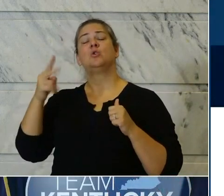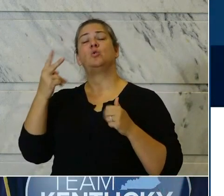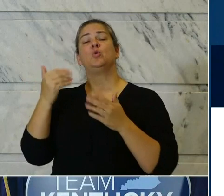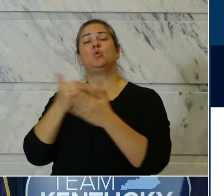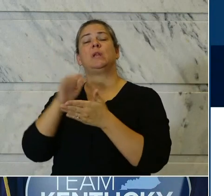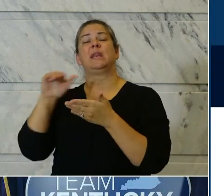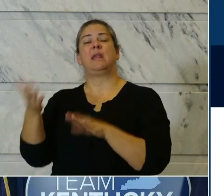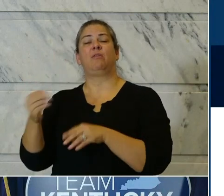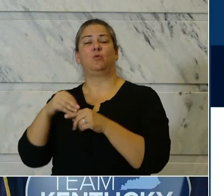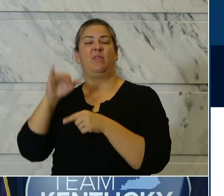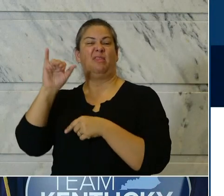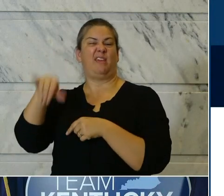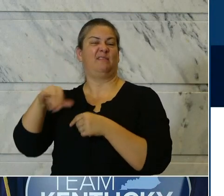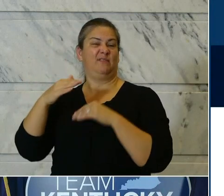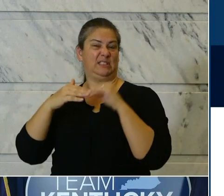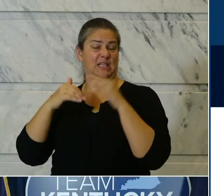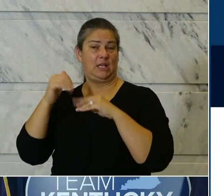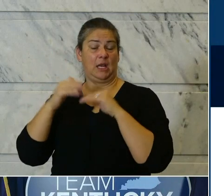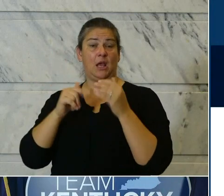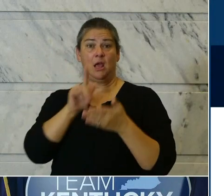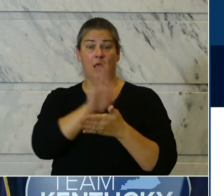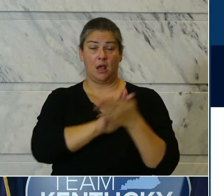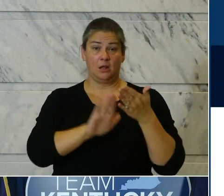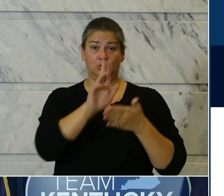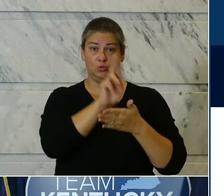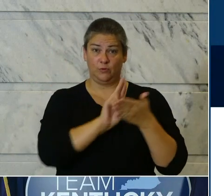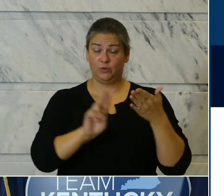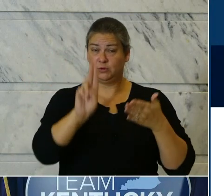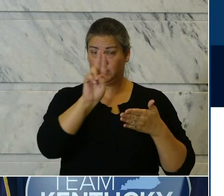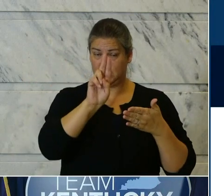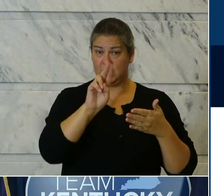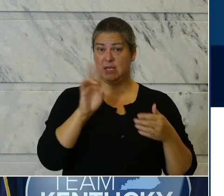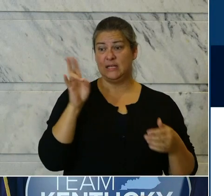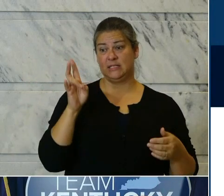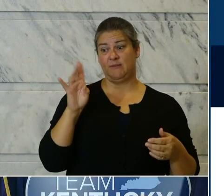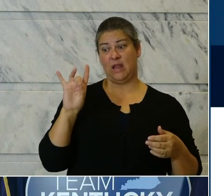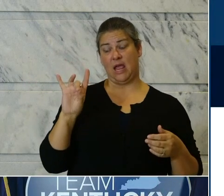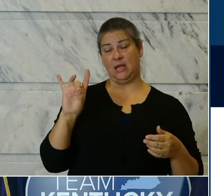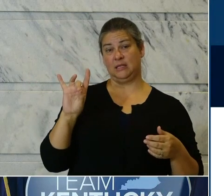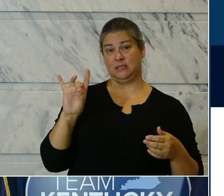ATTRIBUTABLE TO IT ONE NEW